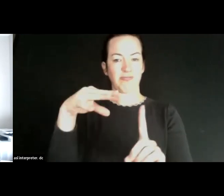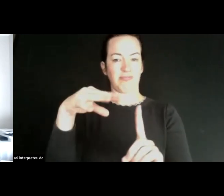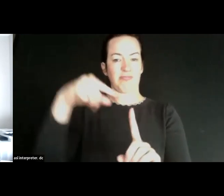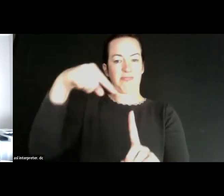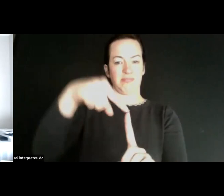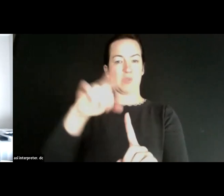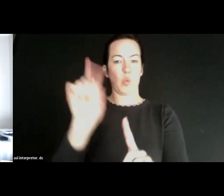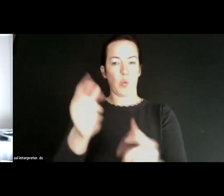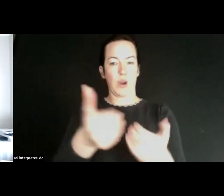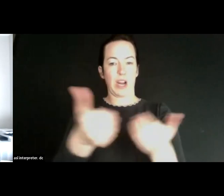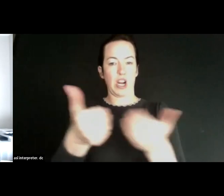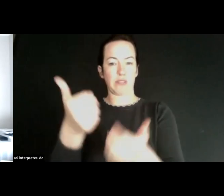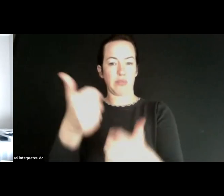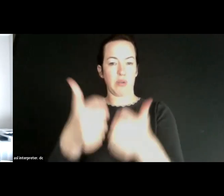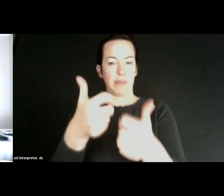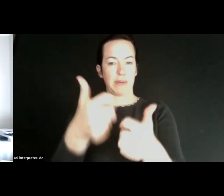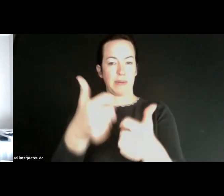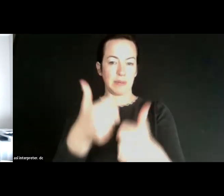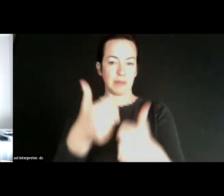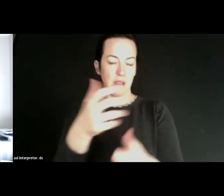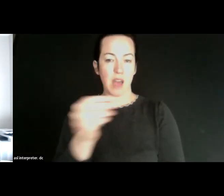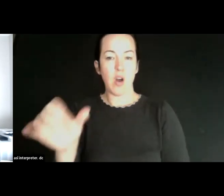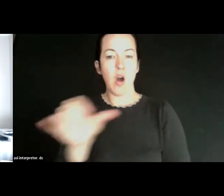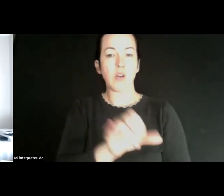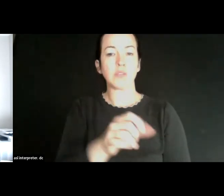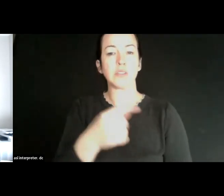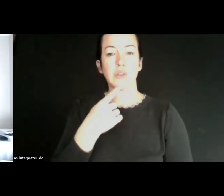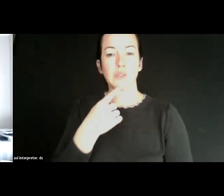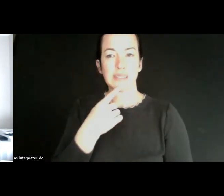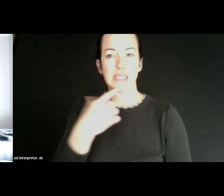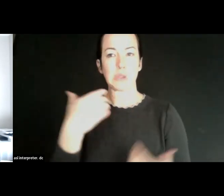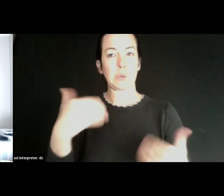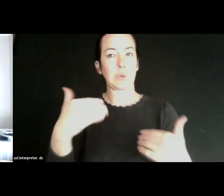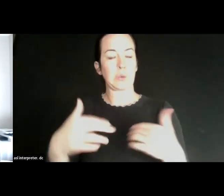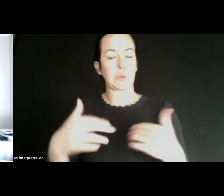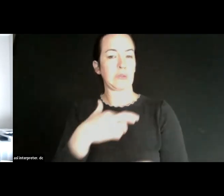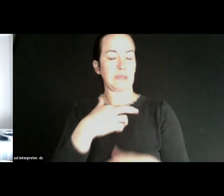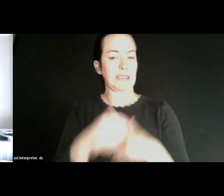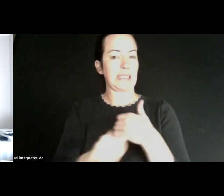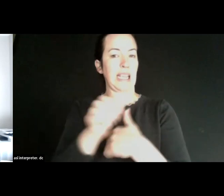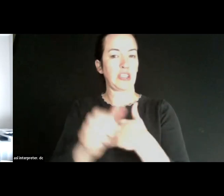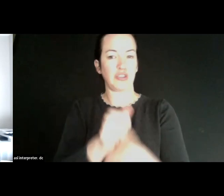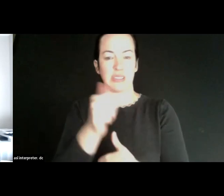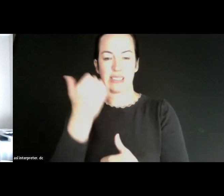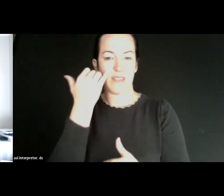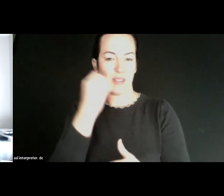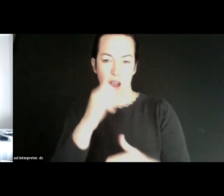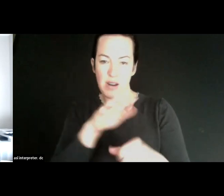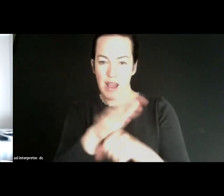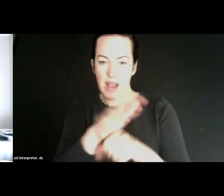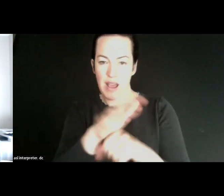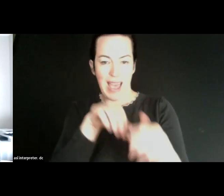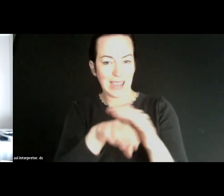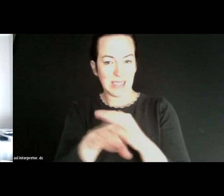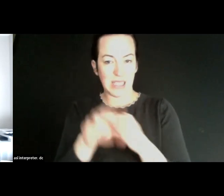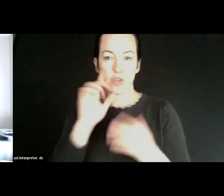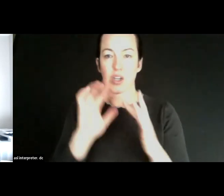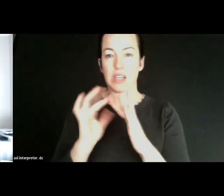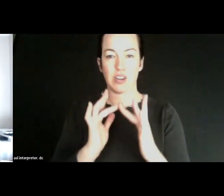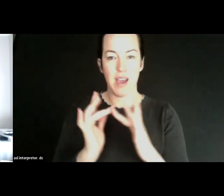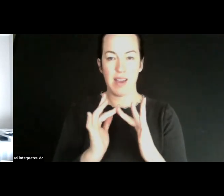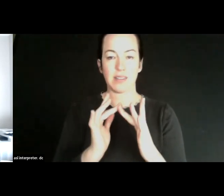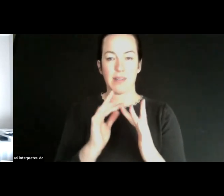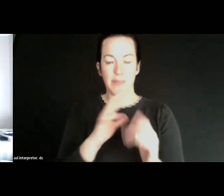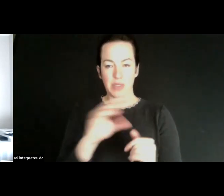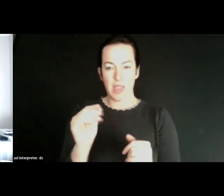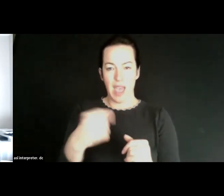gaps are. And it has also said how dangerous it is to not have access to. Internet And I think that